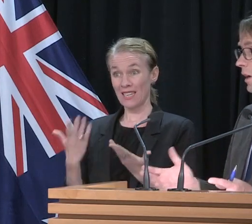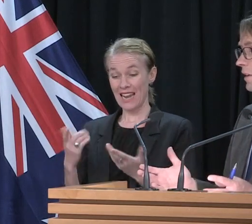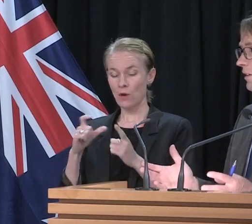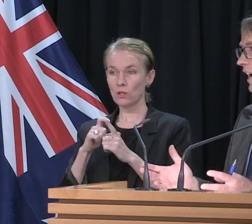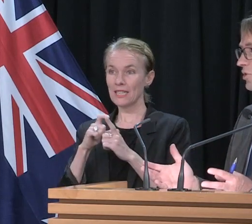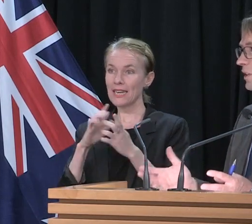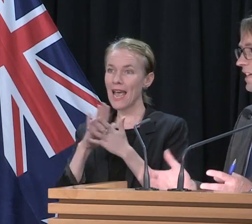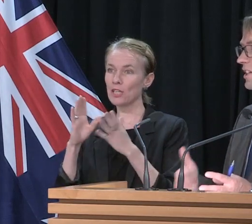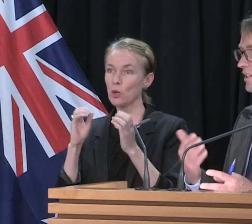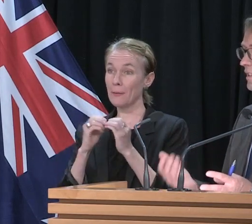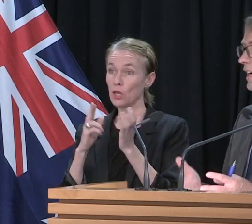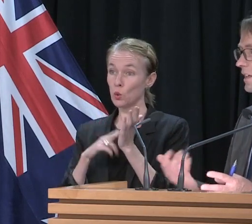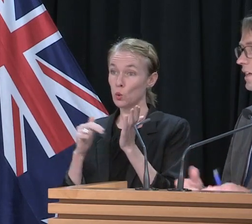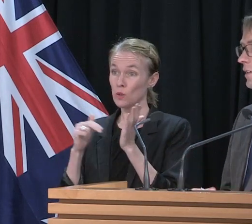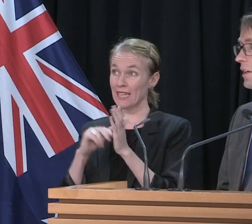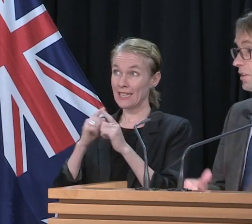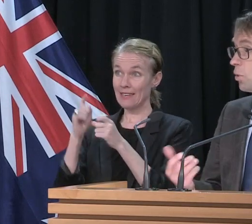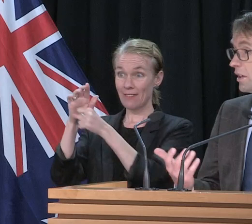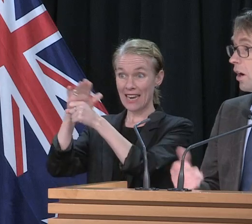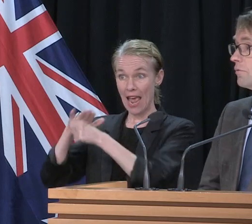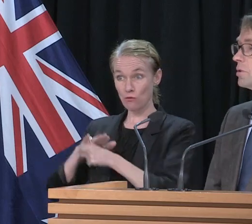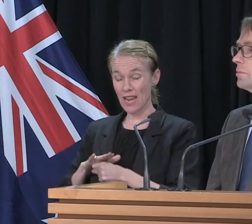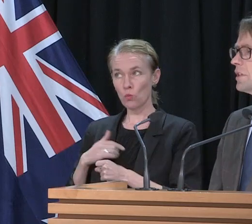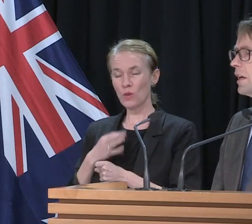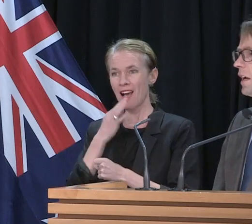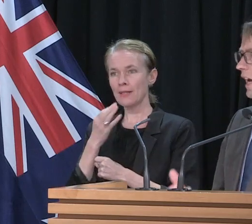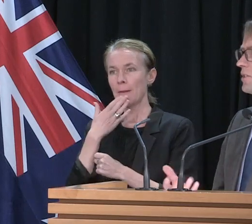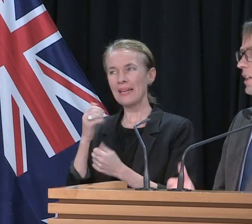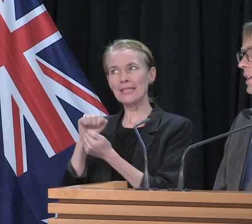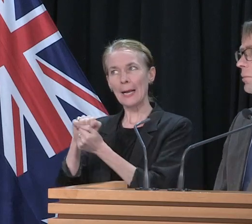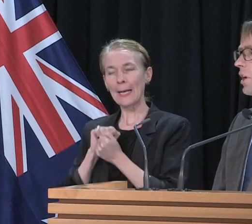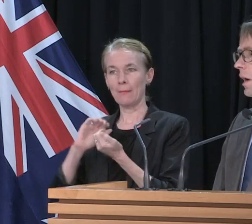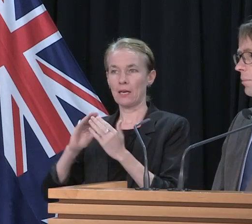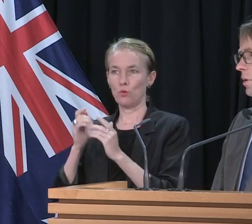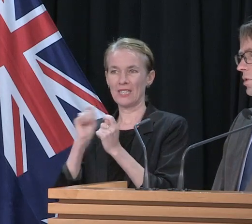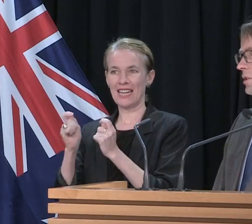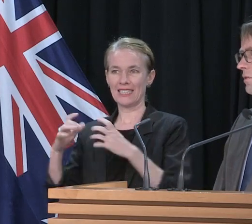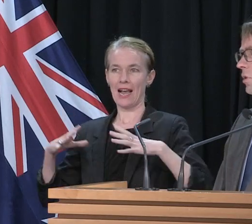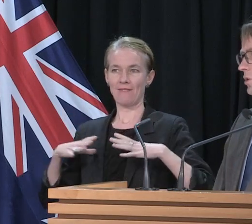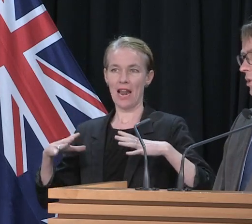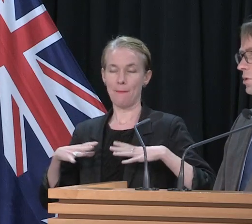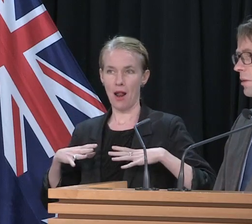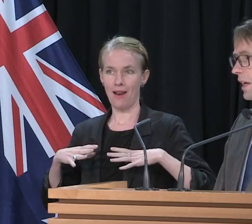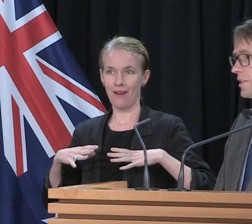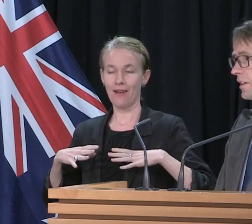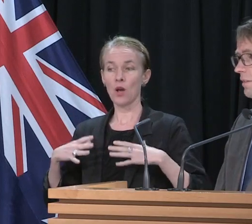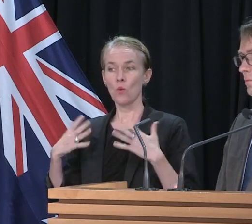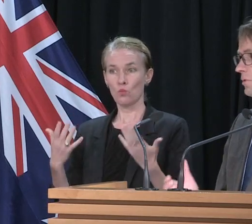have asked DHBs to maintain the CBAC's and the staff that are doing that testing daily